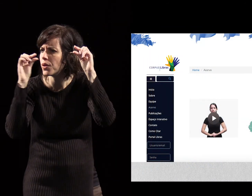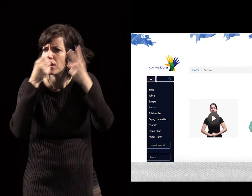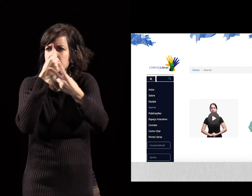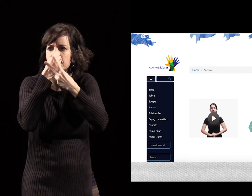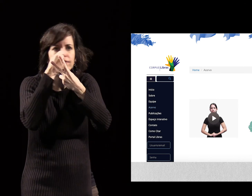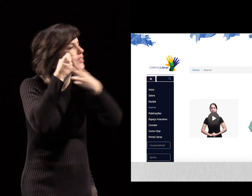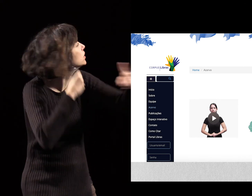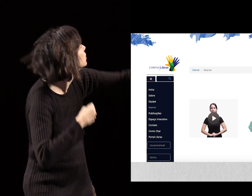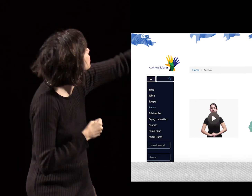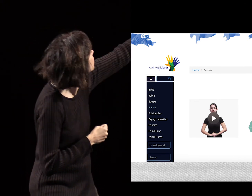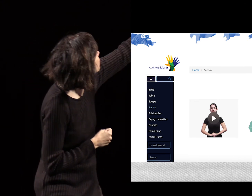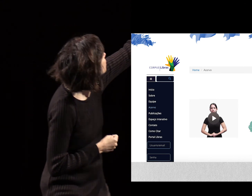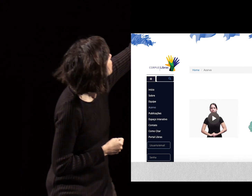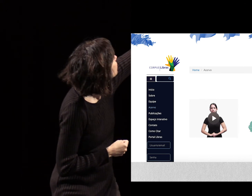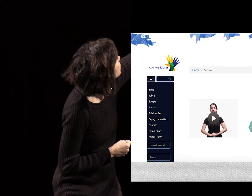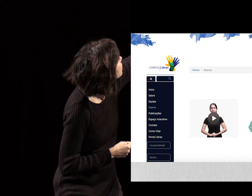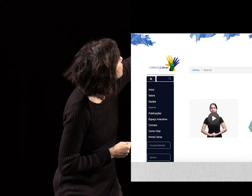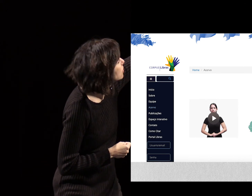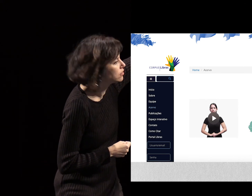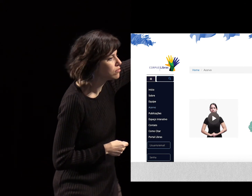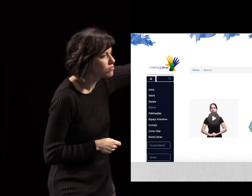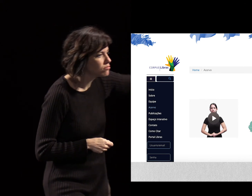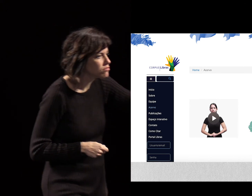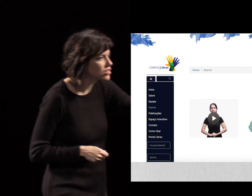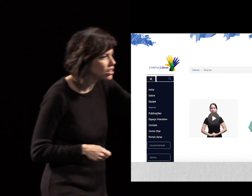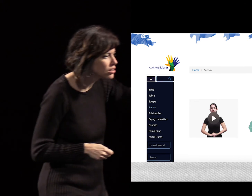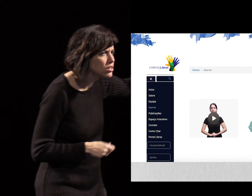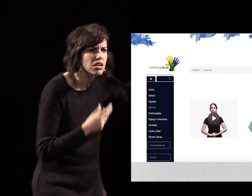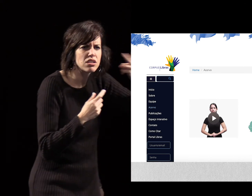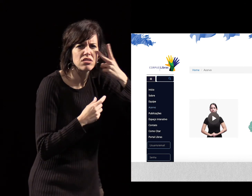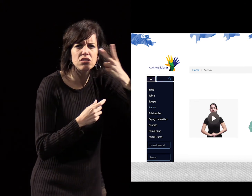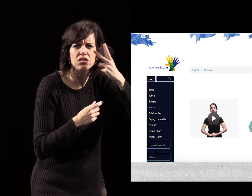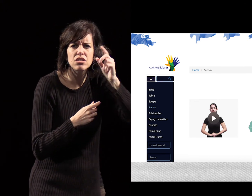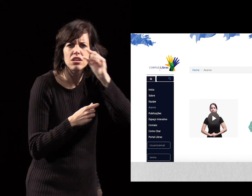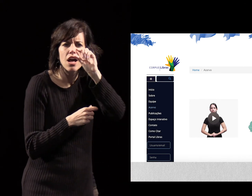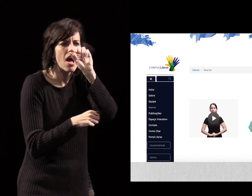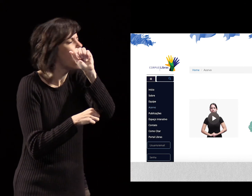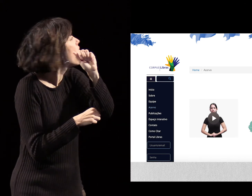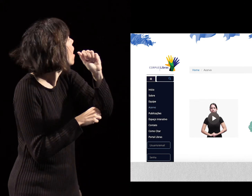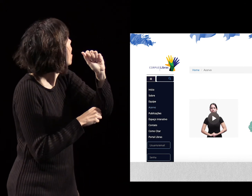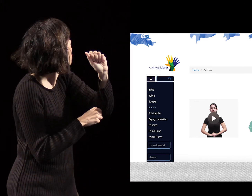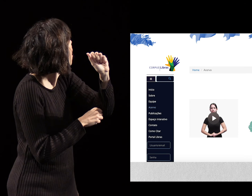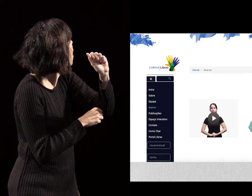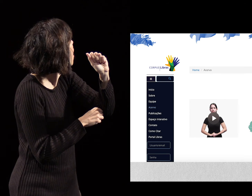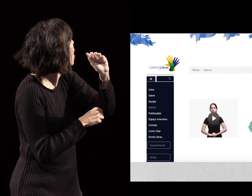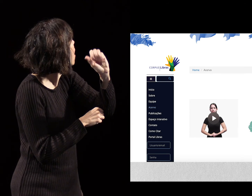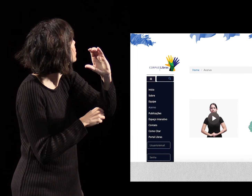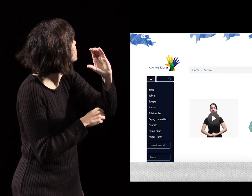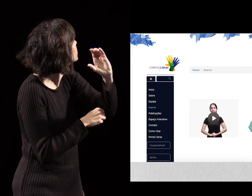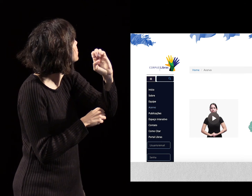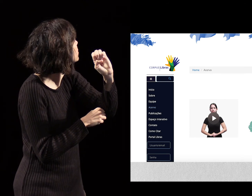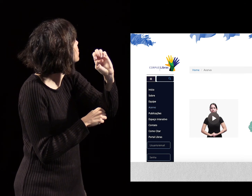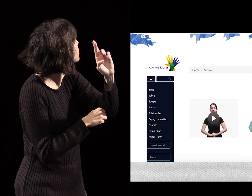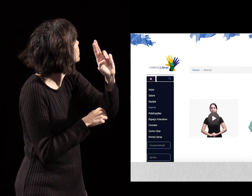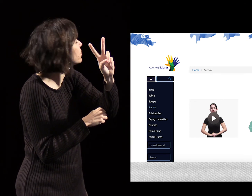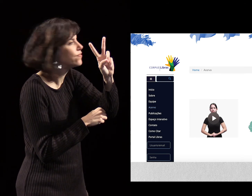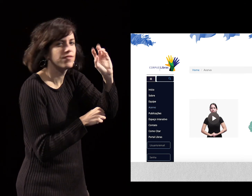Now, do you see that button, the collection button? It says [Speaks Portuguese]